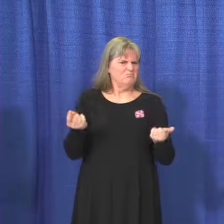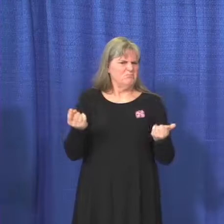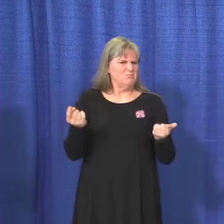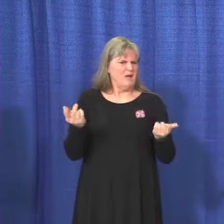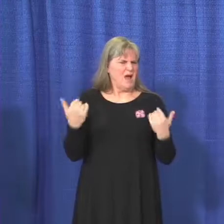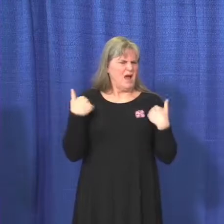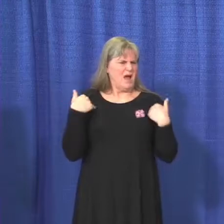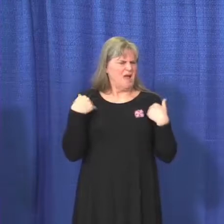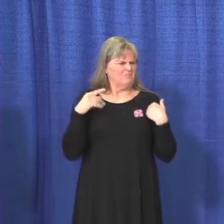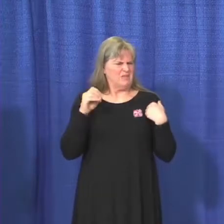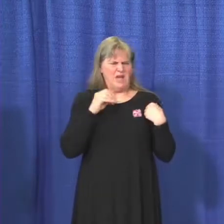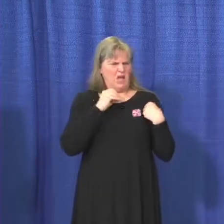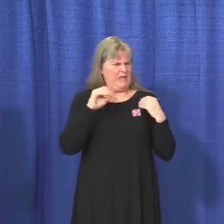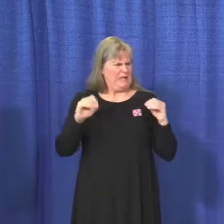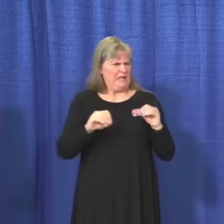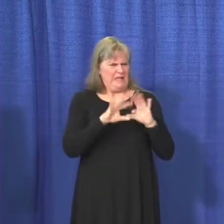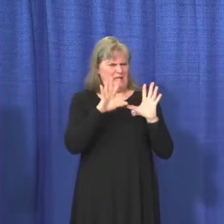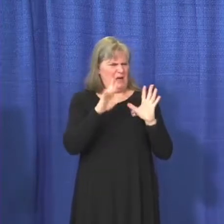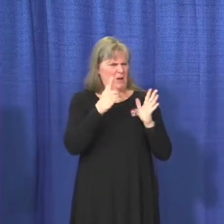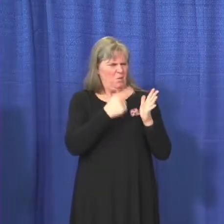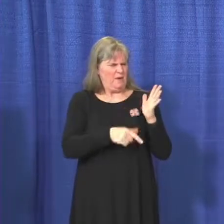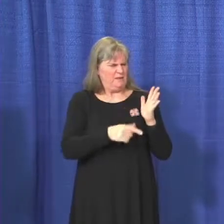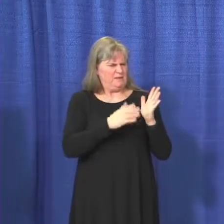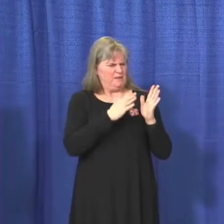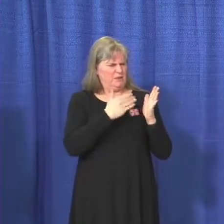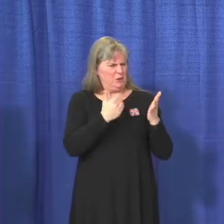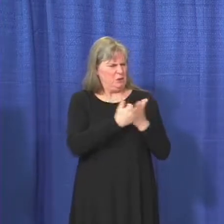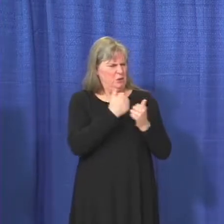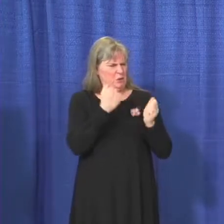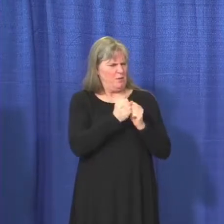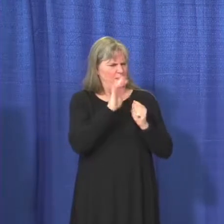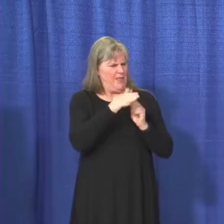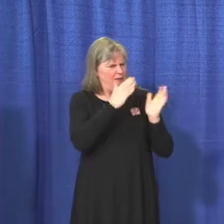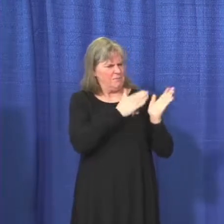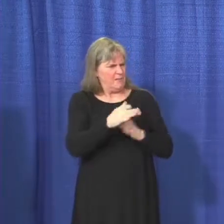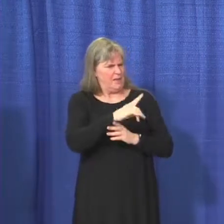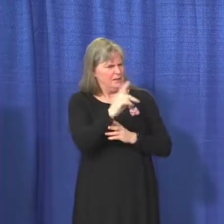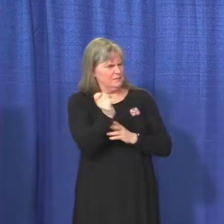I'm trying to find what is new about the plan. We released the tourism